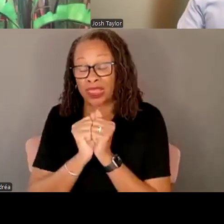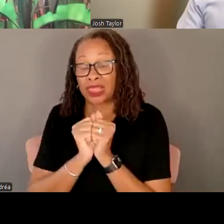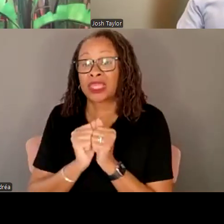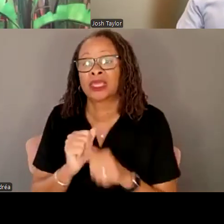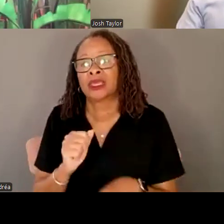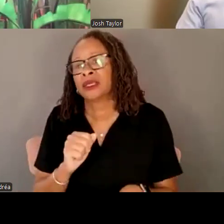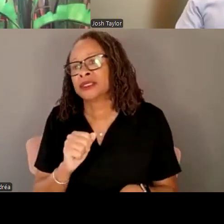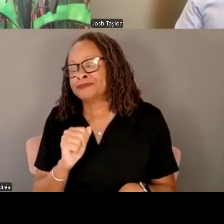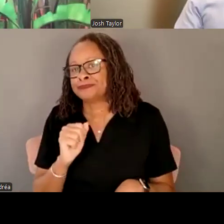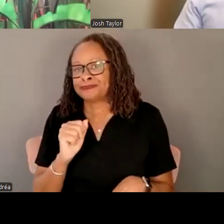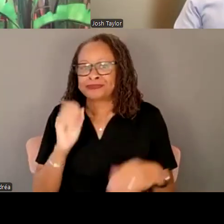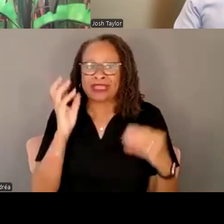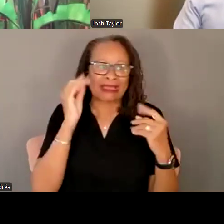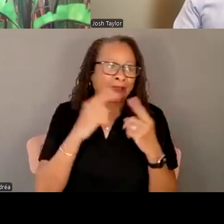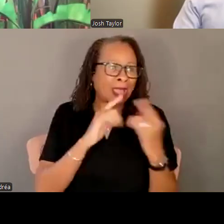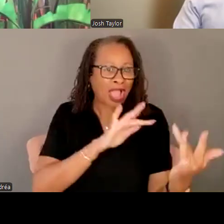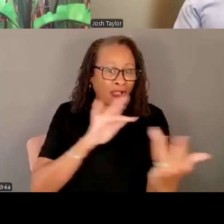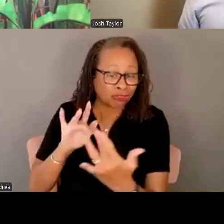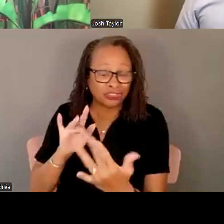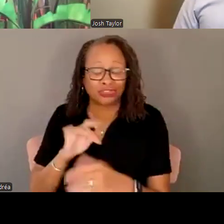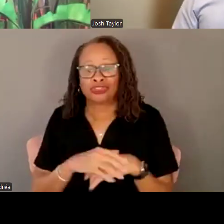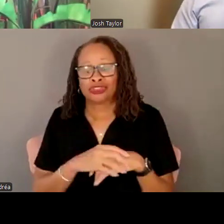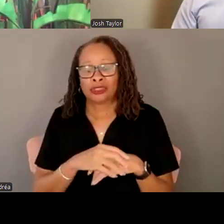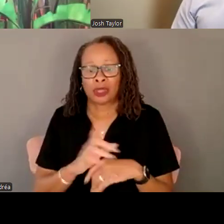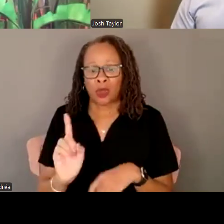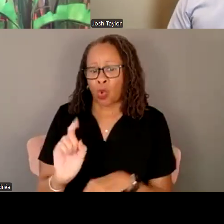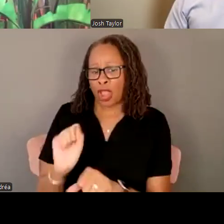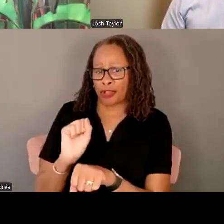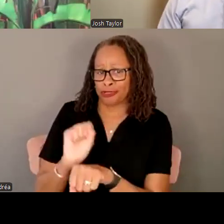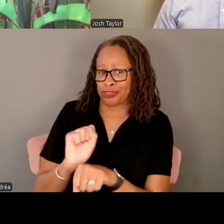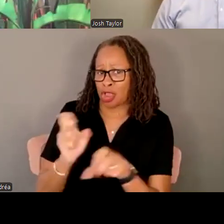thinking about outreach, where is this job being posted,